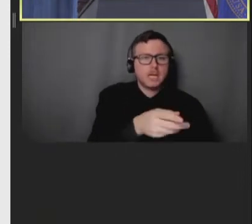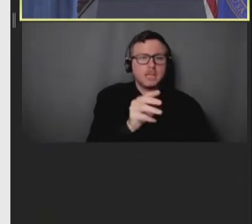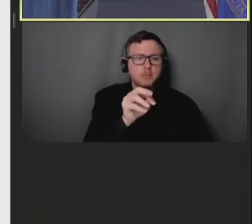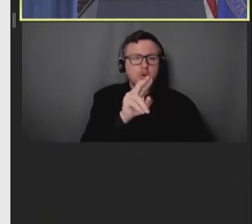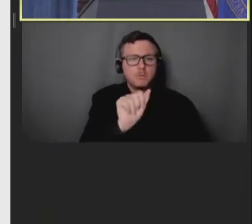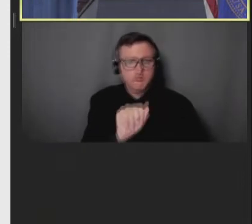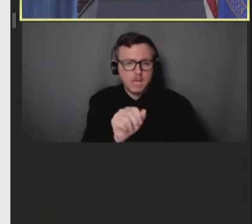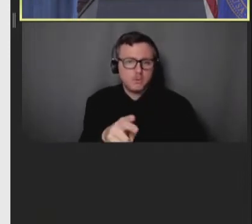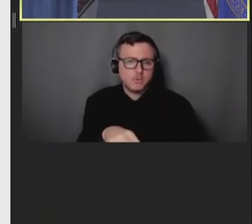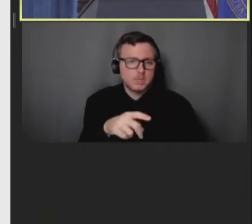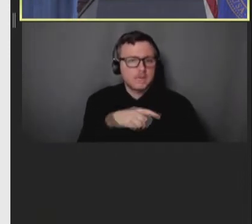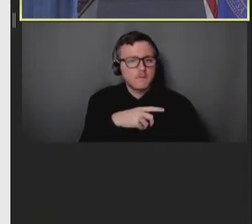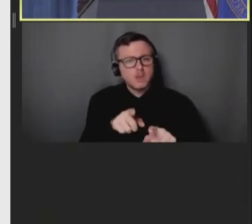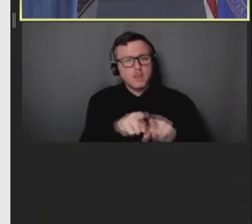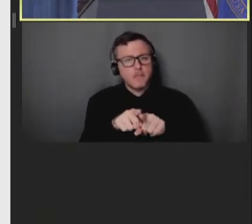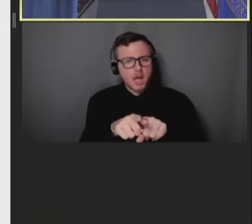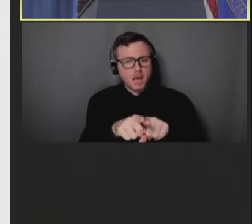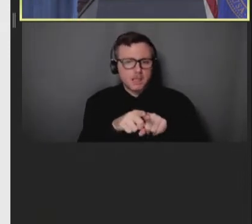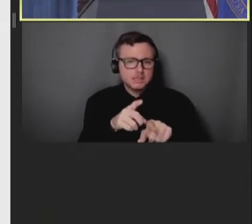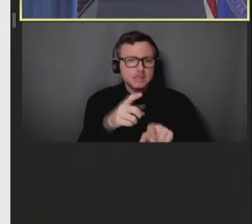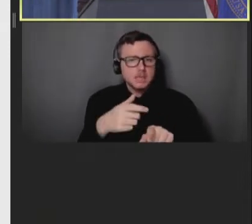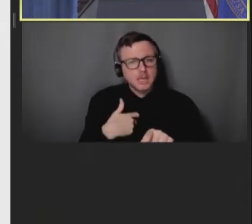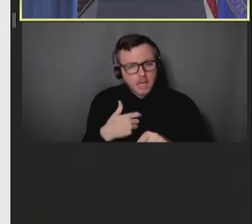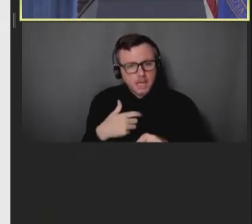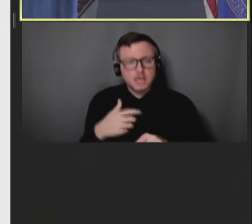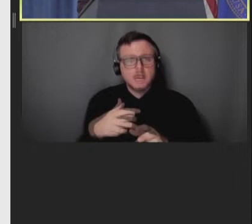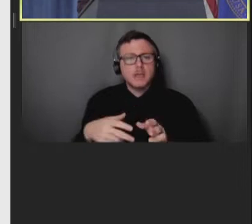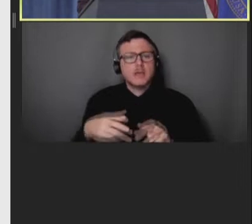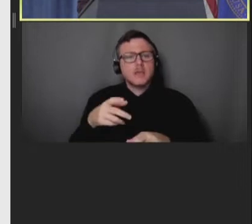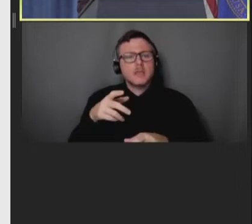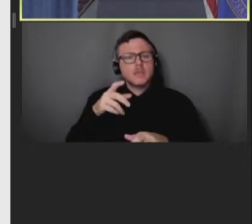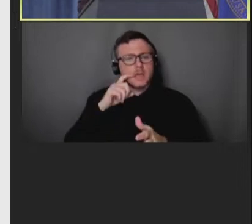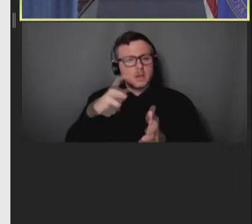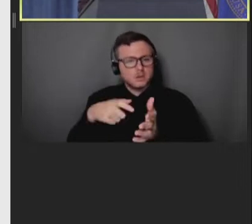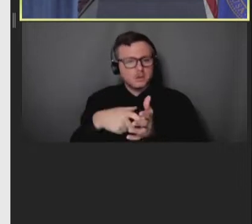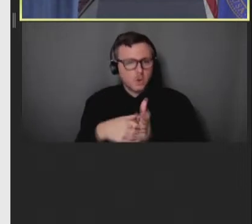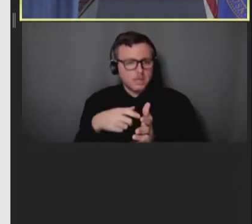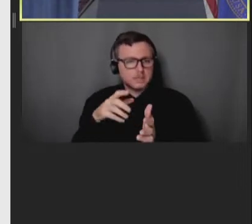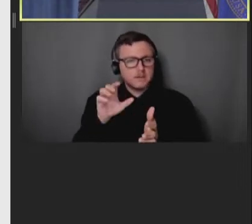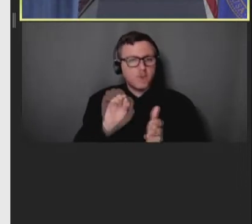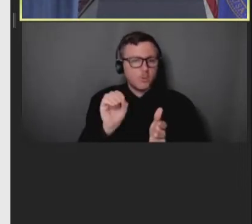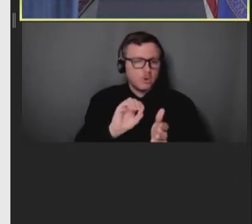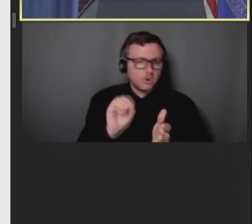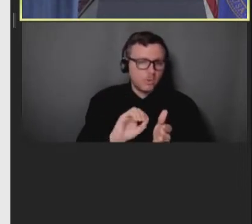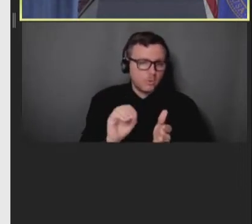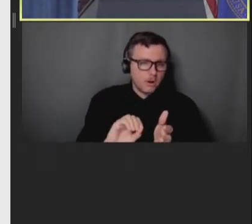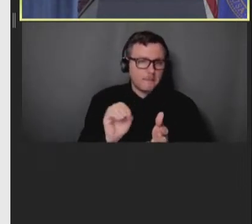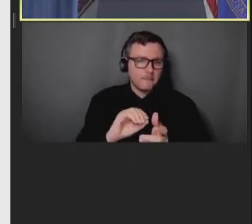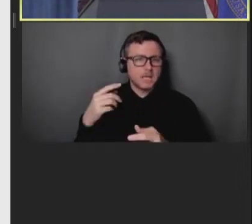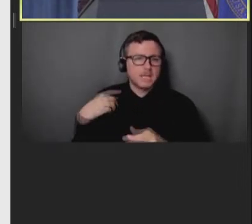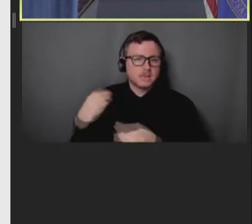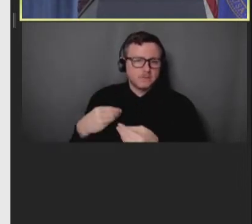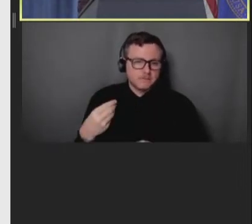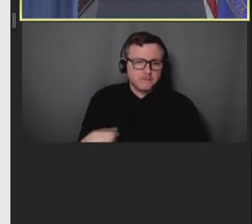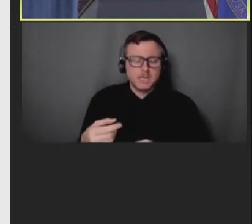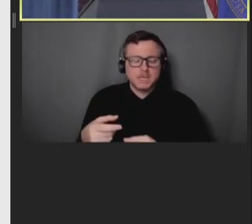sublineages exhibit five to 12 times reduced neutralization by the Moderna boost sera. So,